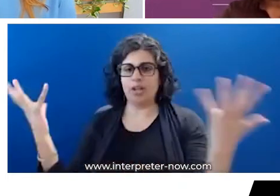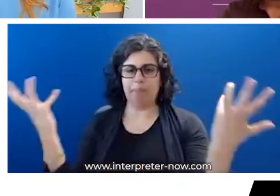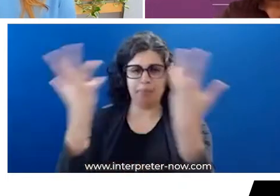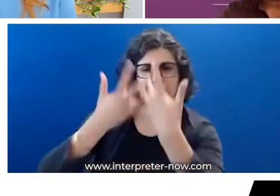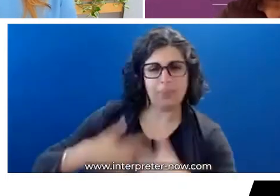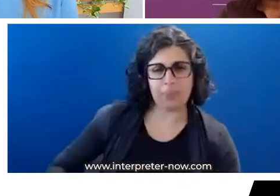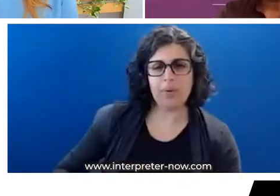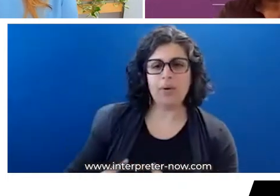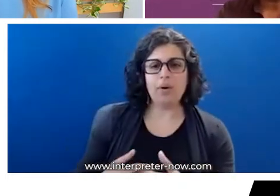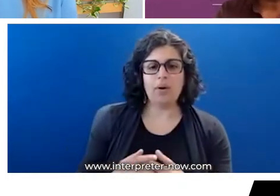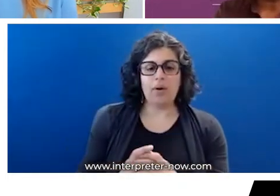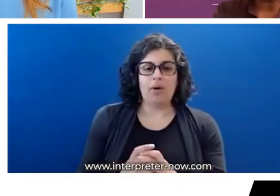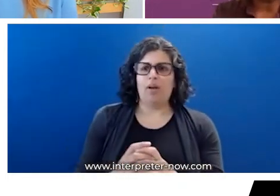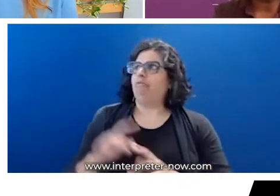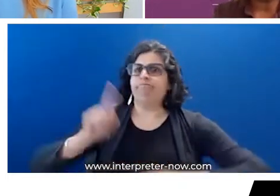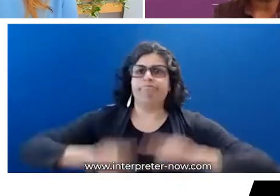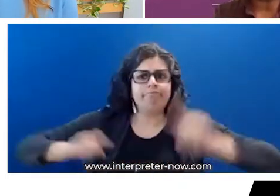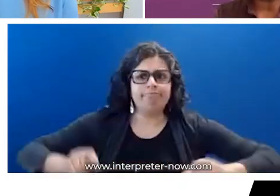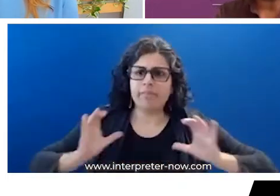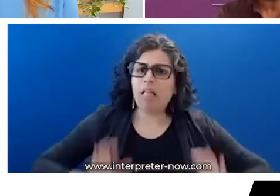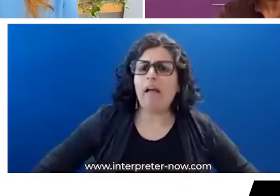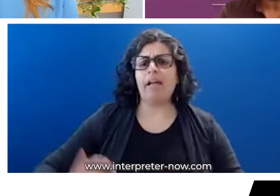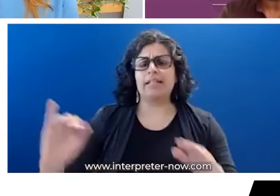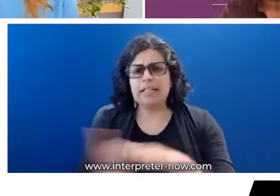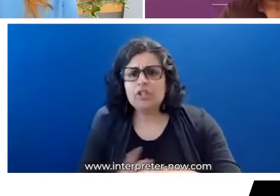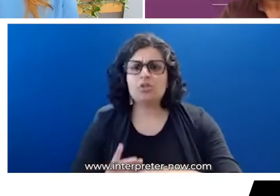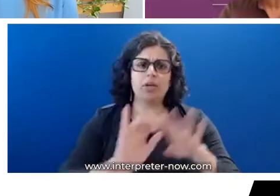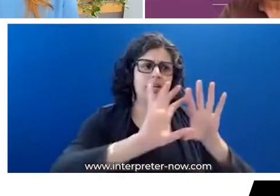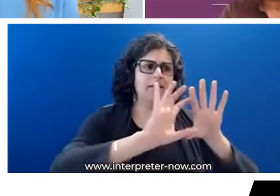with all types of clients, different industries, different sectors, helping them to integrate